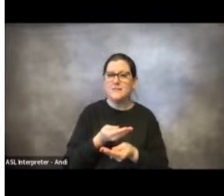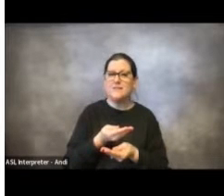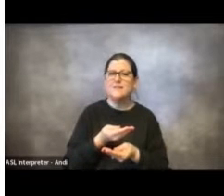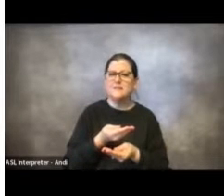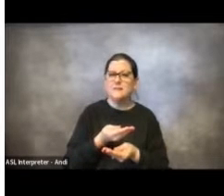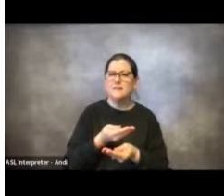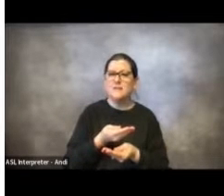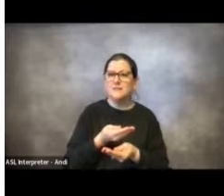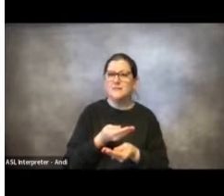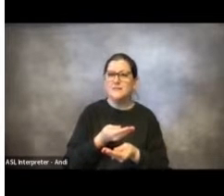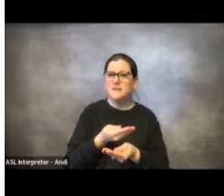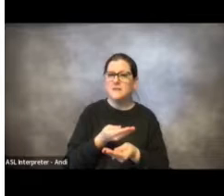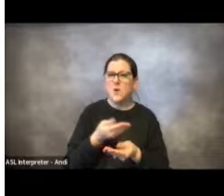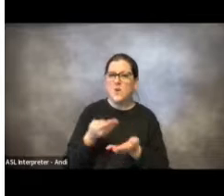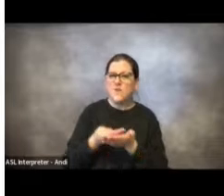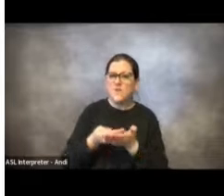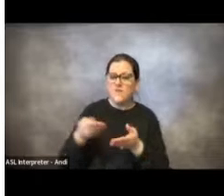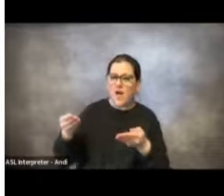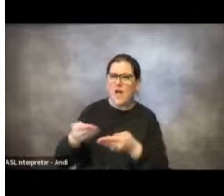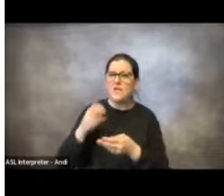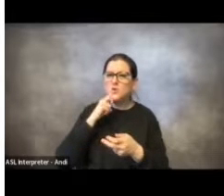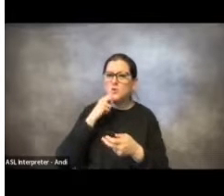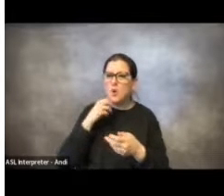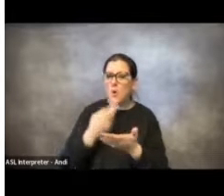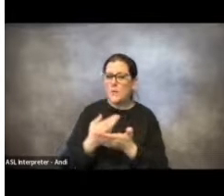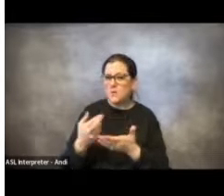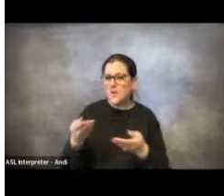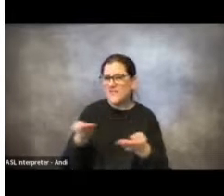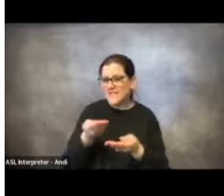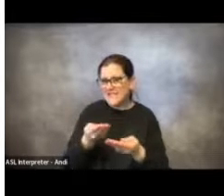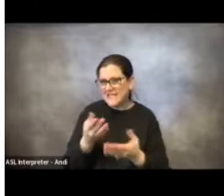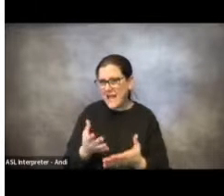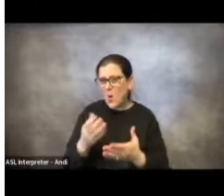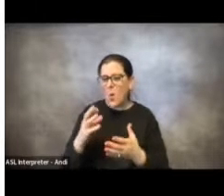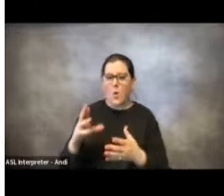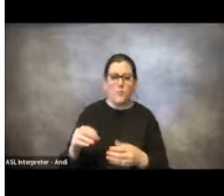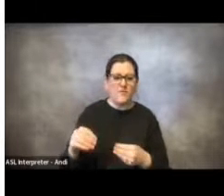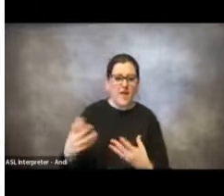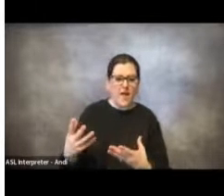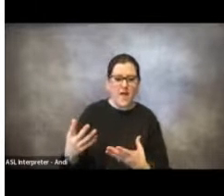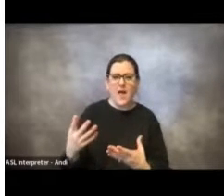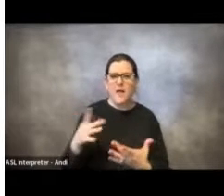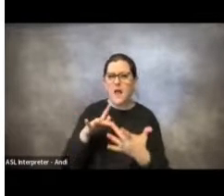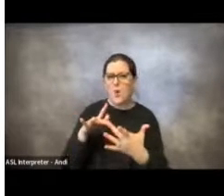those near neuro resource facilitators, or provide any outreach, that kind of stuff. So